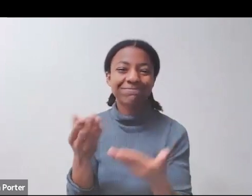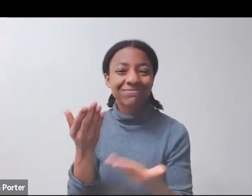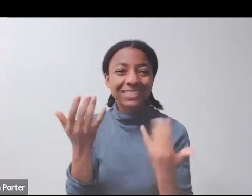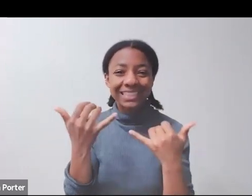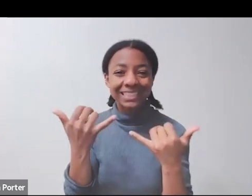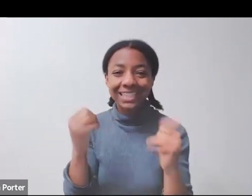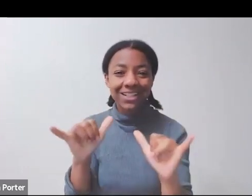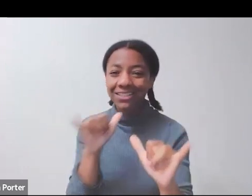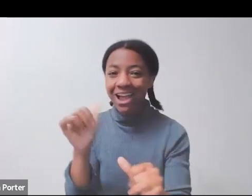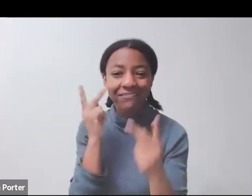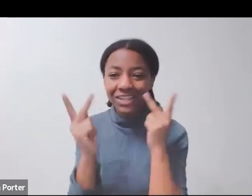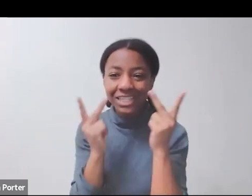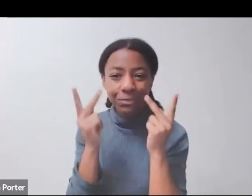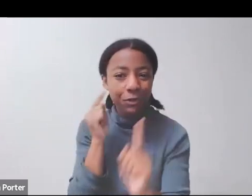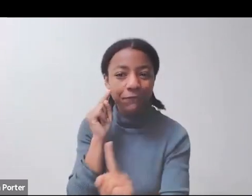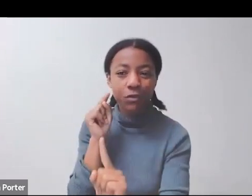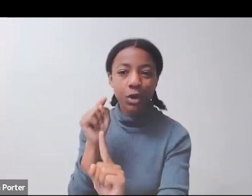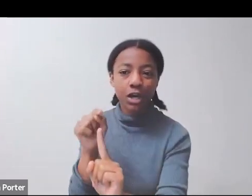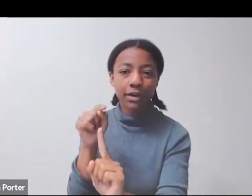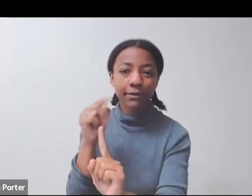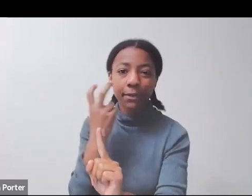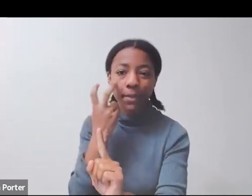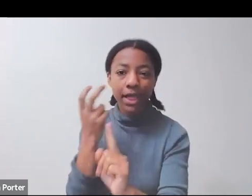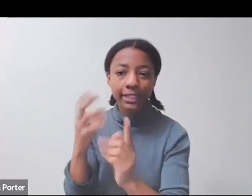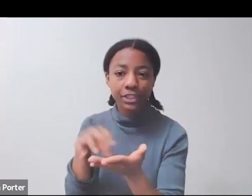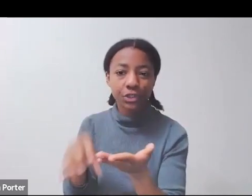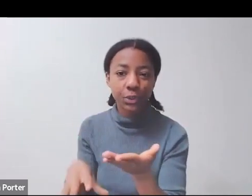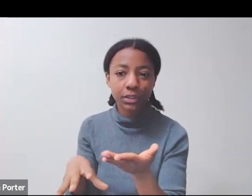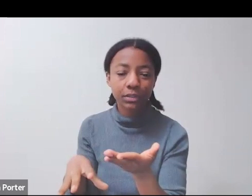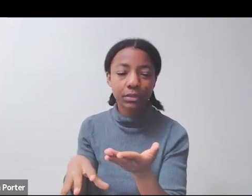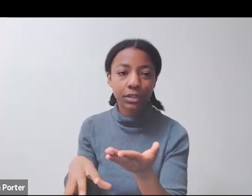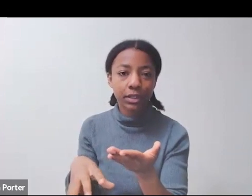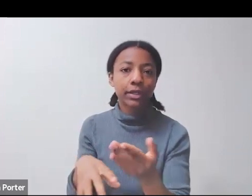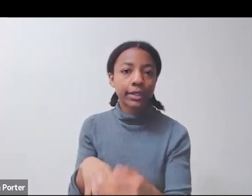That's not very helpful. What does this mean about who can participate in computer science?